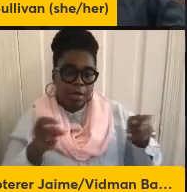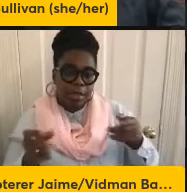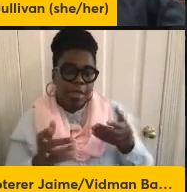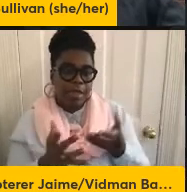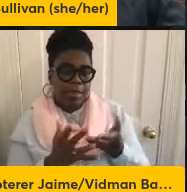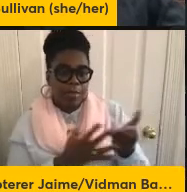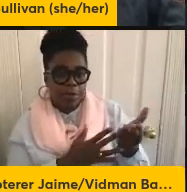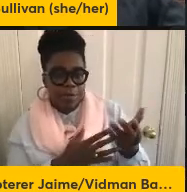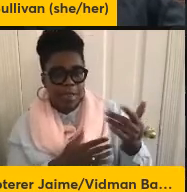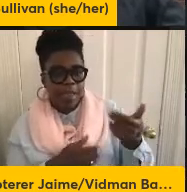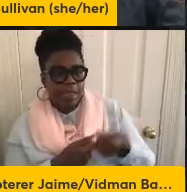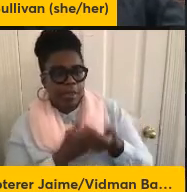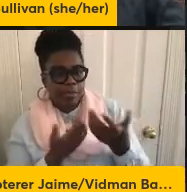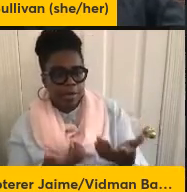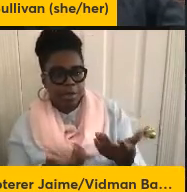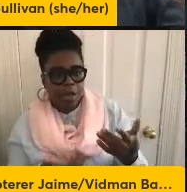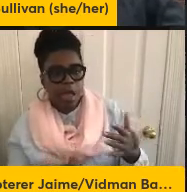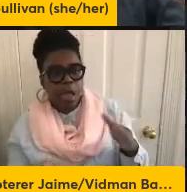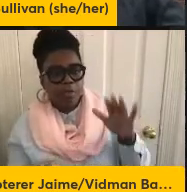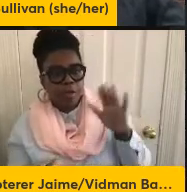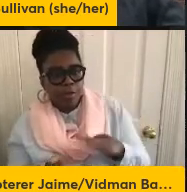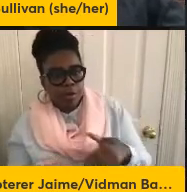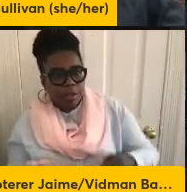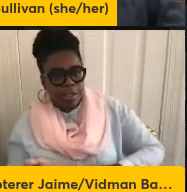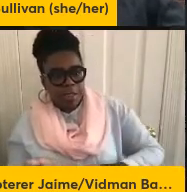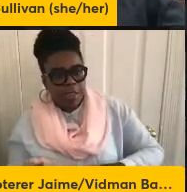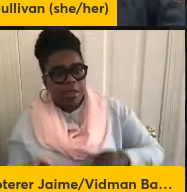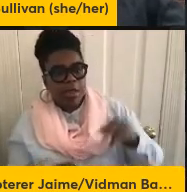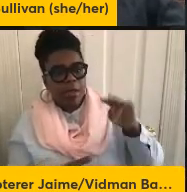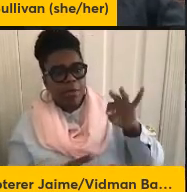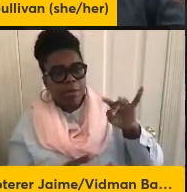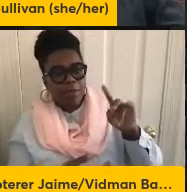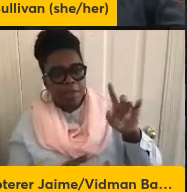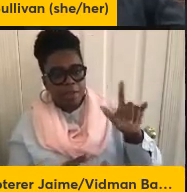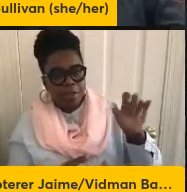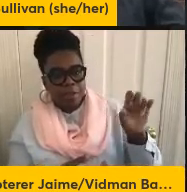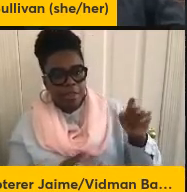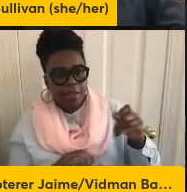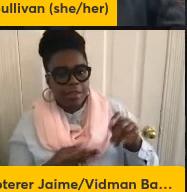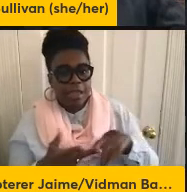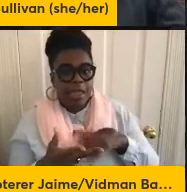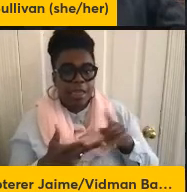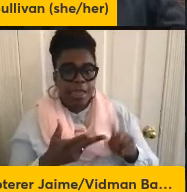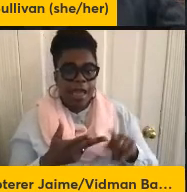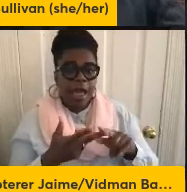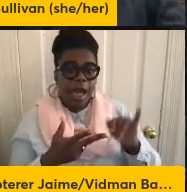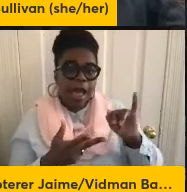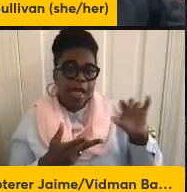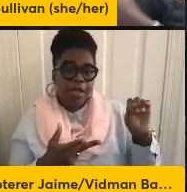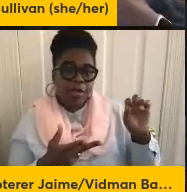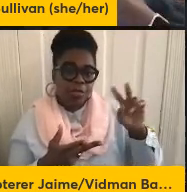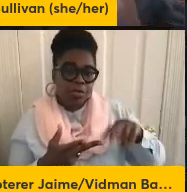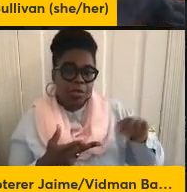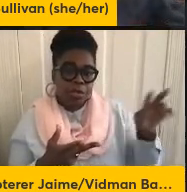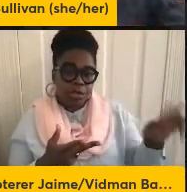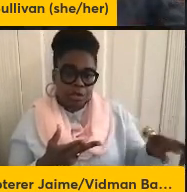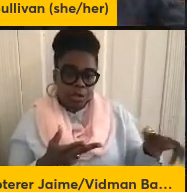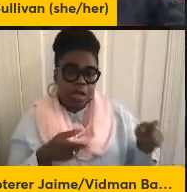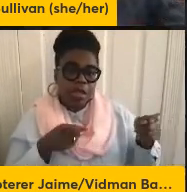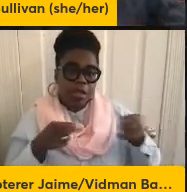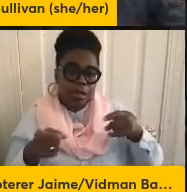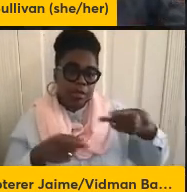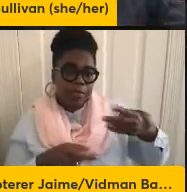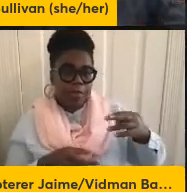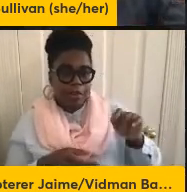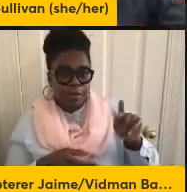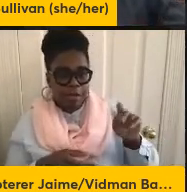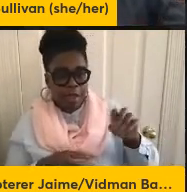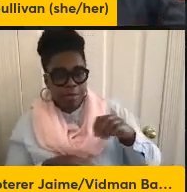expression of small intestine epithelial cells. And finally, the aisle 22 can also regulate the phenotype of animals in diet